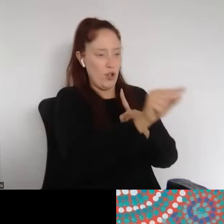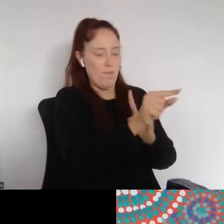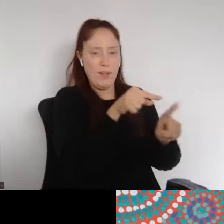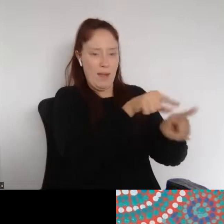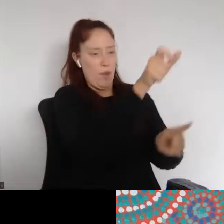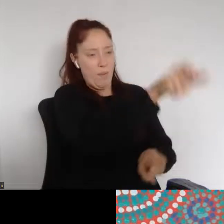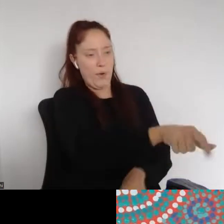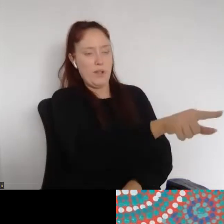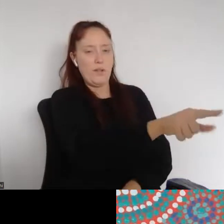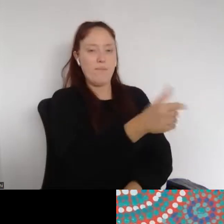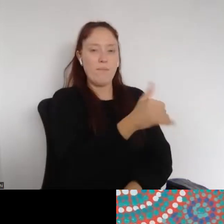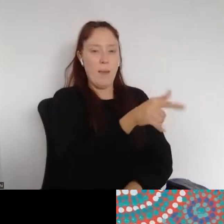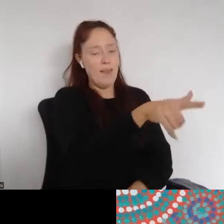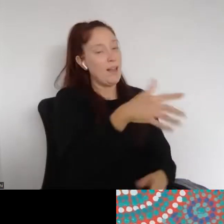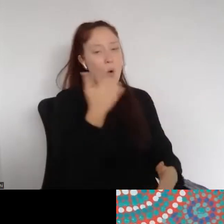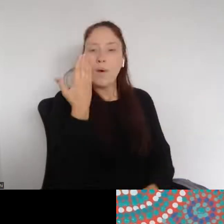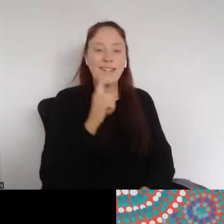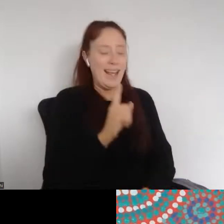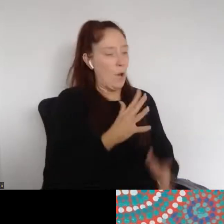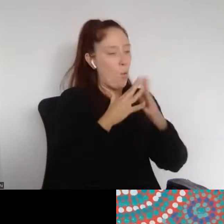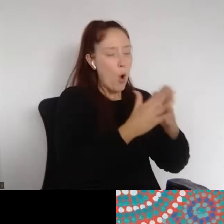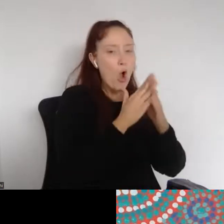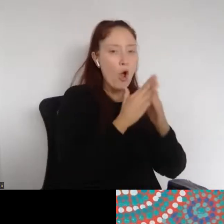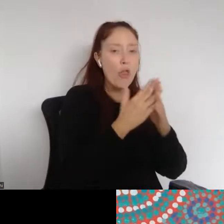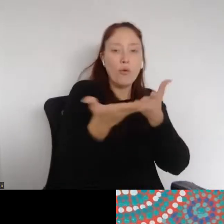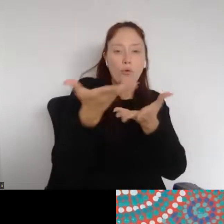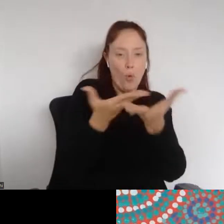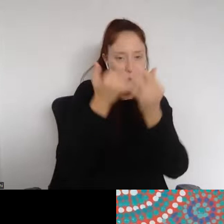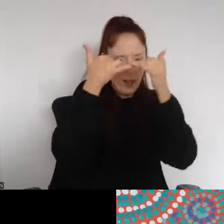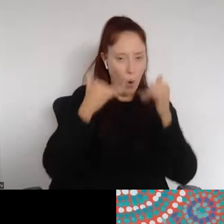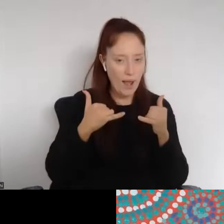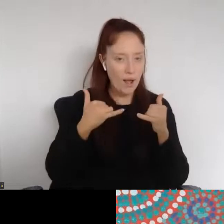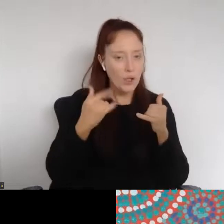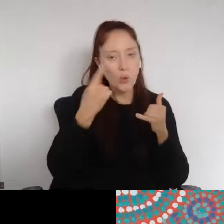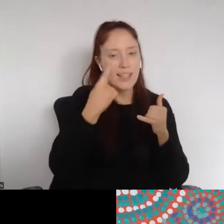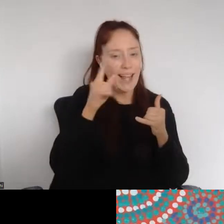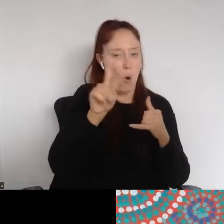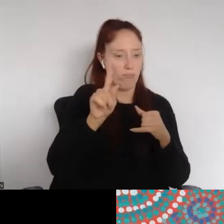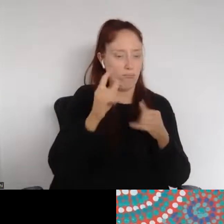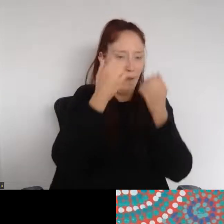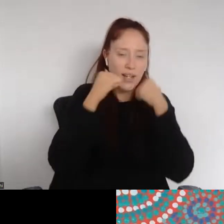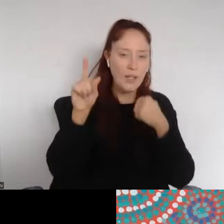to get advice or consult the rules about what is required to be submitted, but, yes, strongly